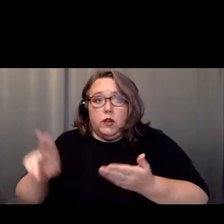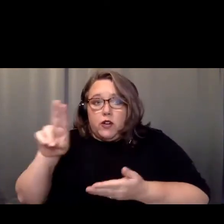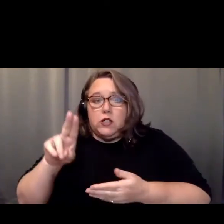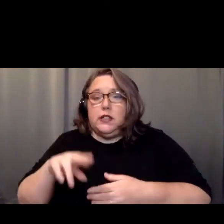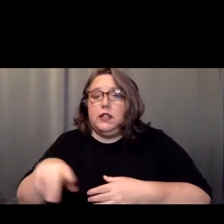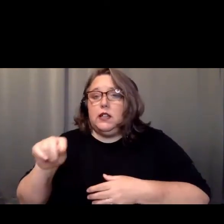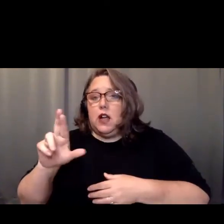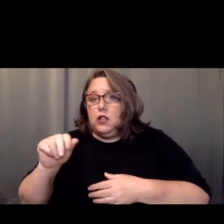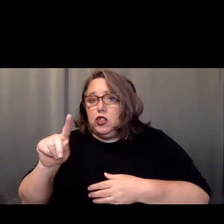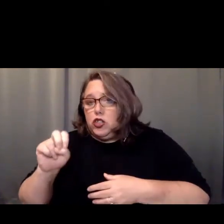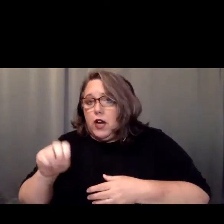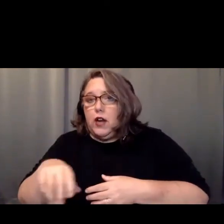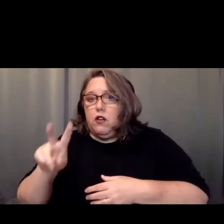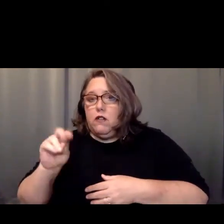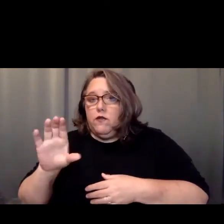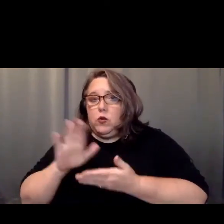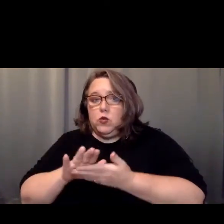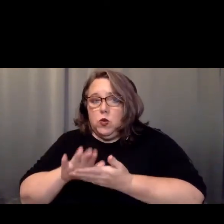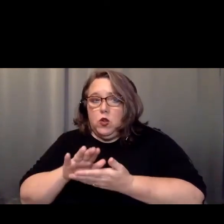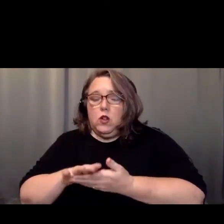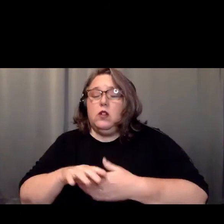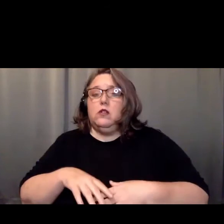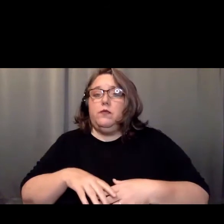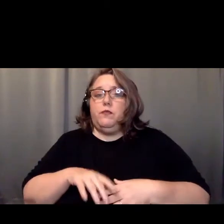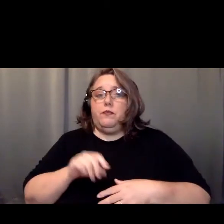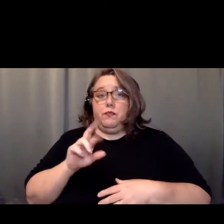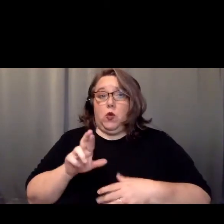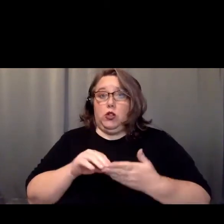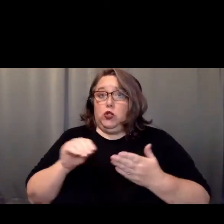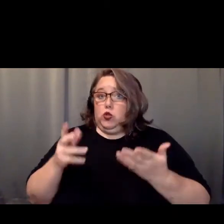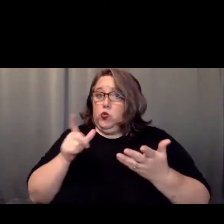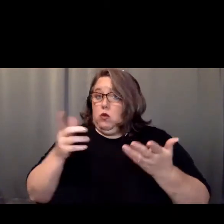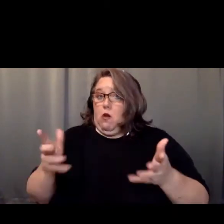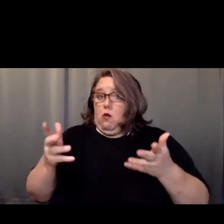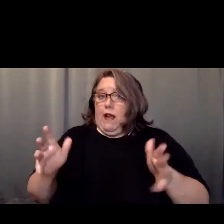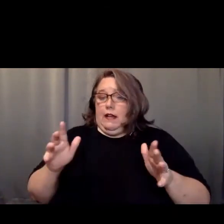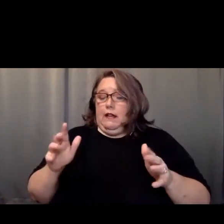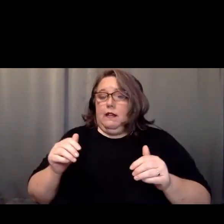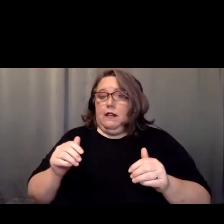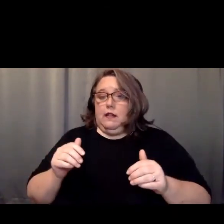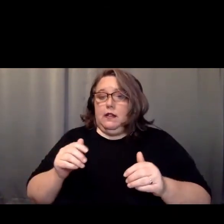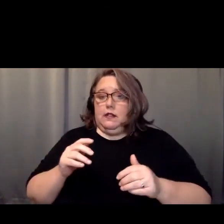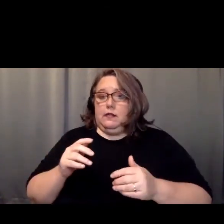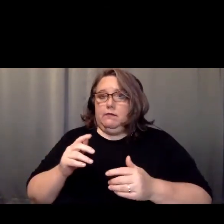trade or vocational school or students in a higher education institution.